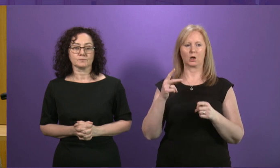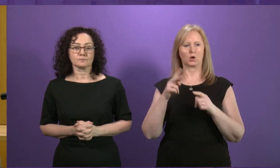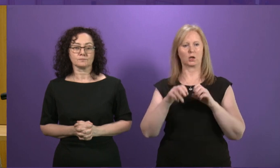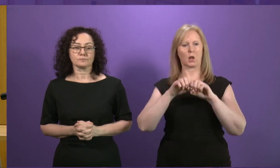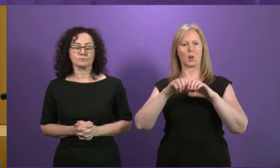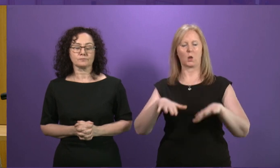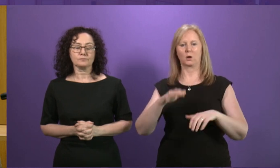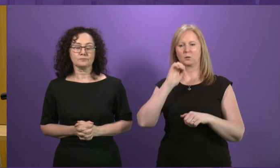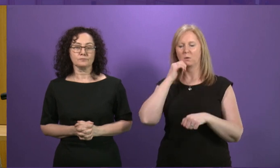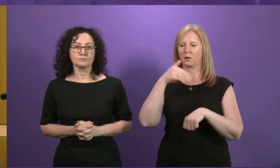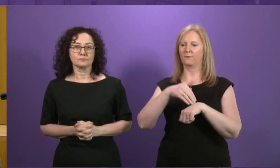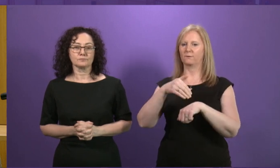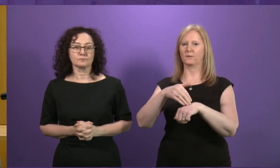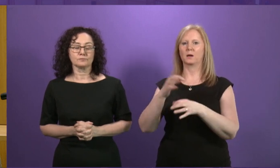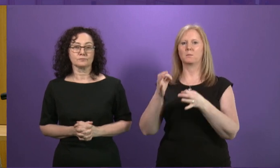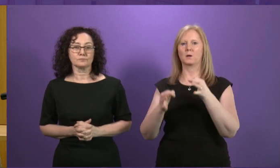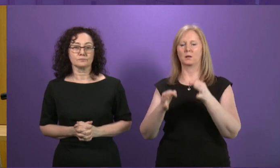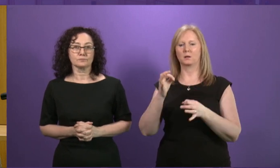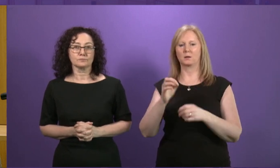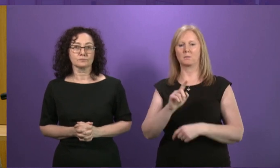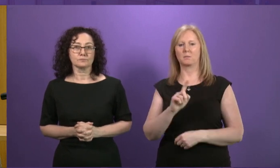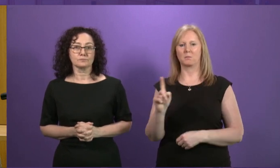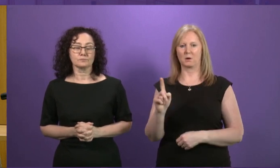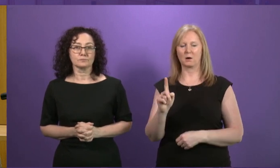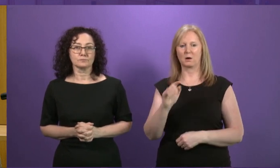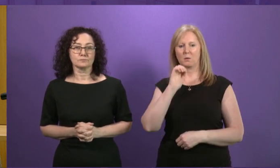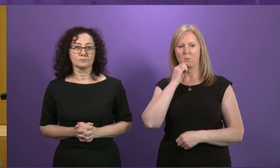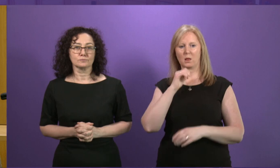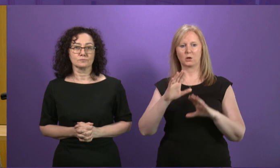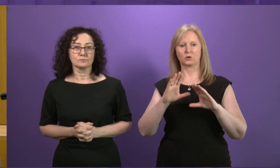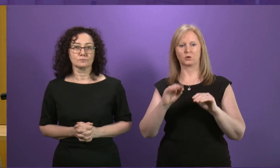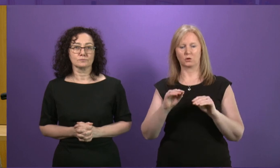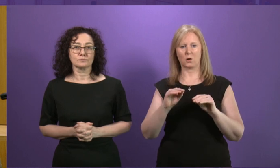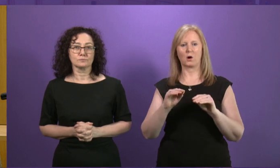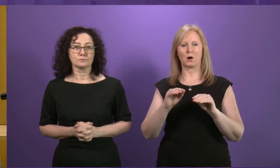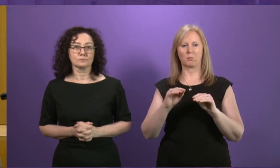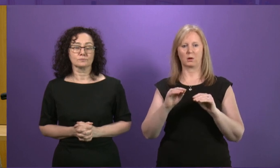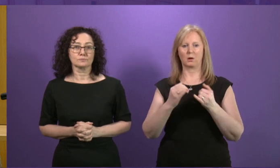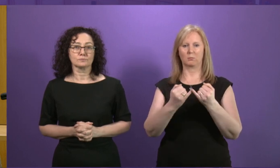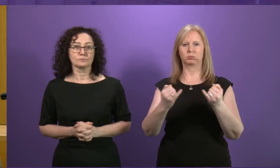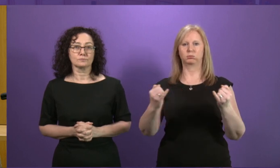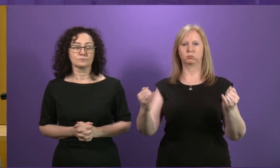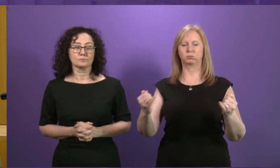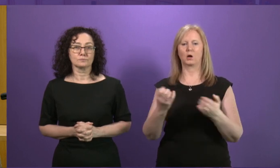consequences, such a decision would stem the escalating financial, professional and personal costs”.